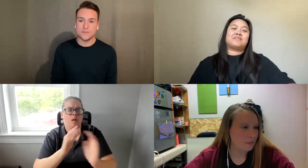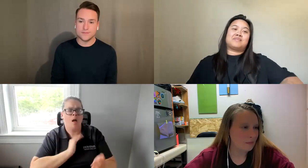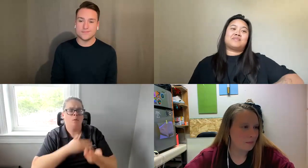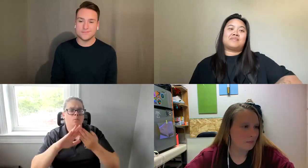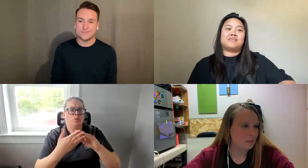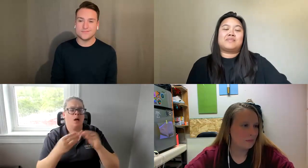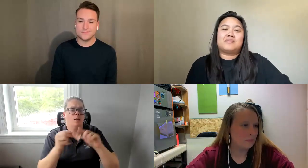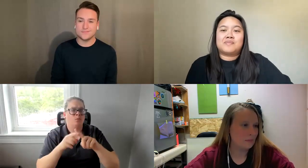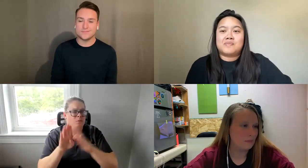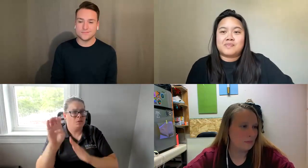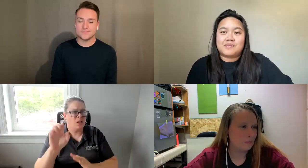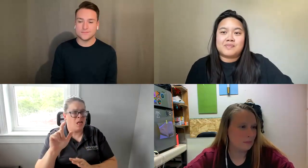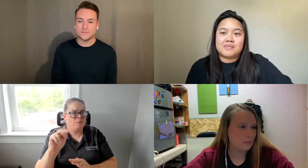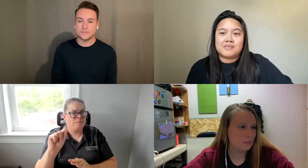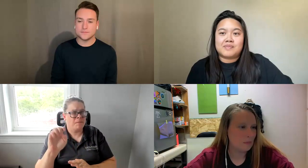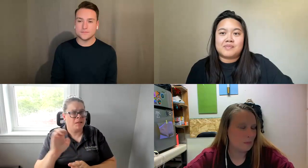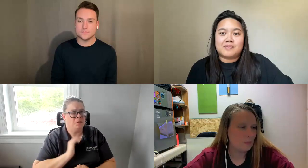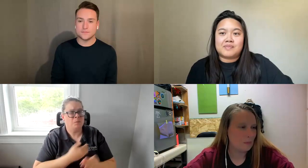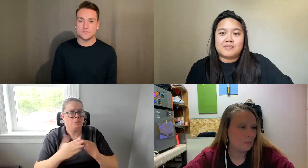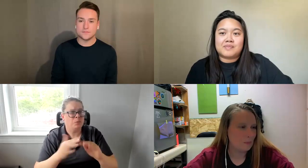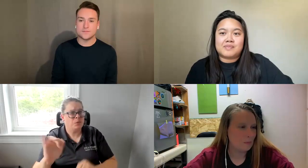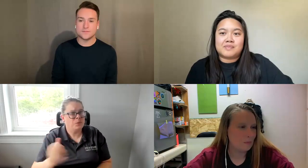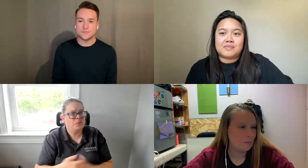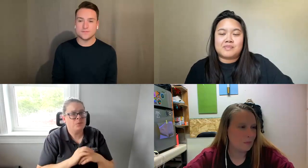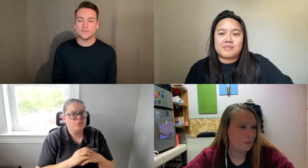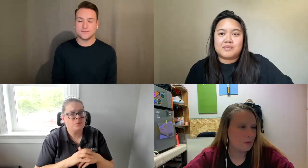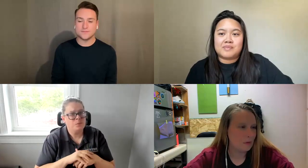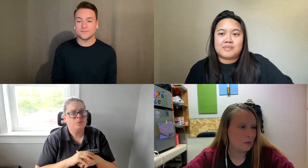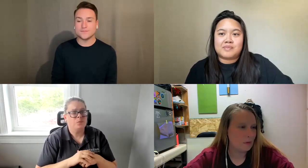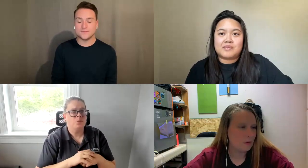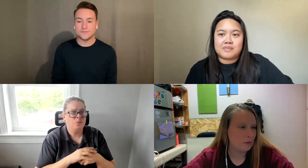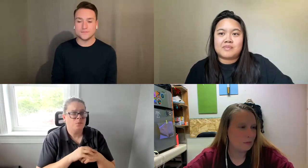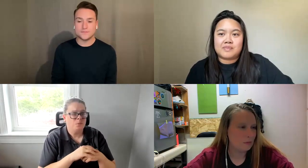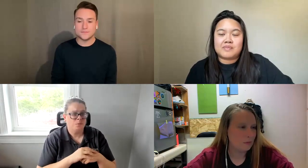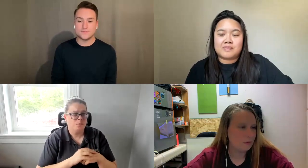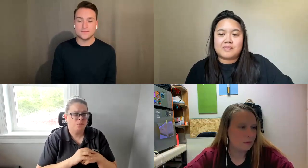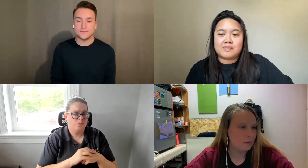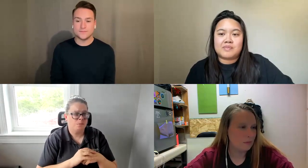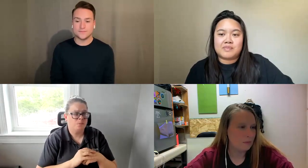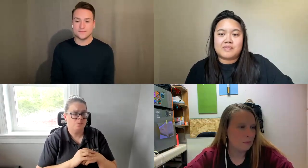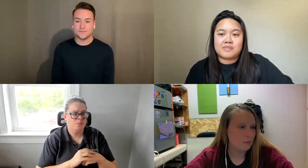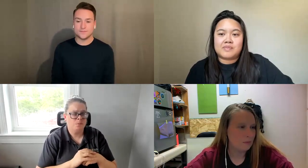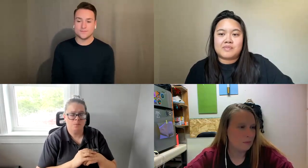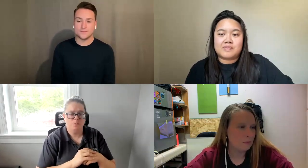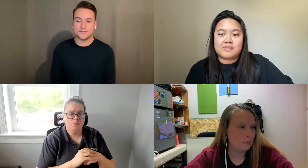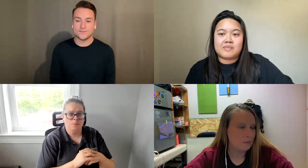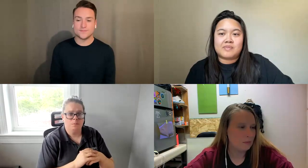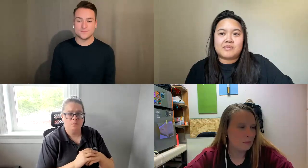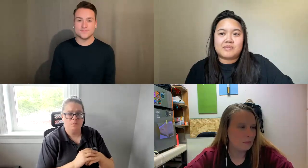That's ultimately one of our major goals is to really create a place where we can come together and celebrate our own as a group.